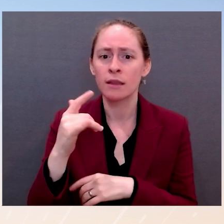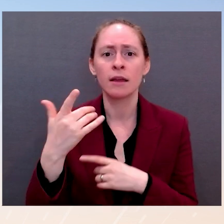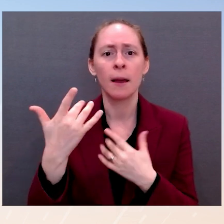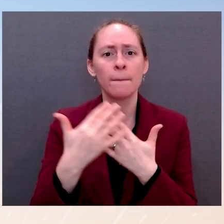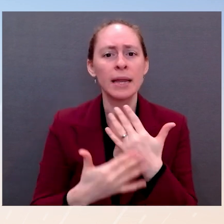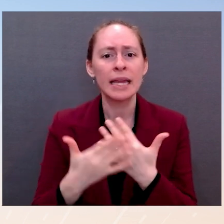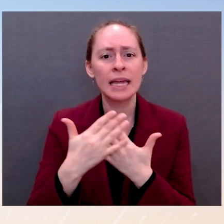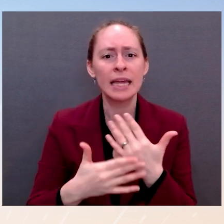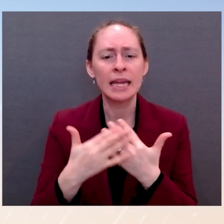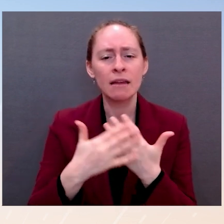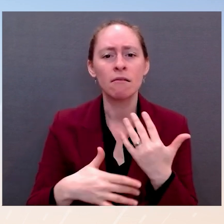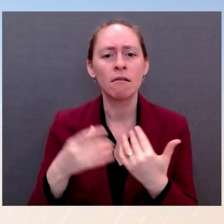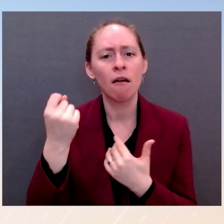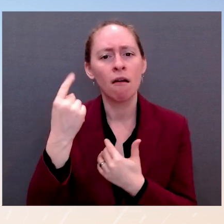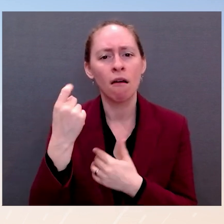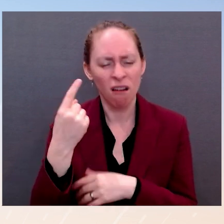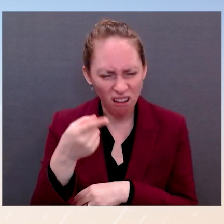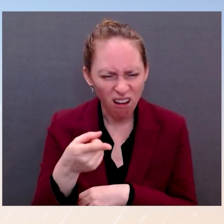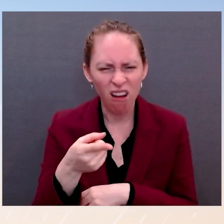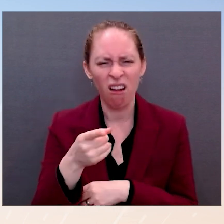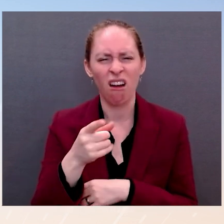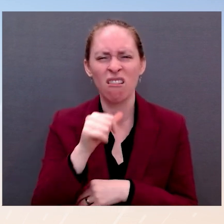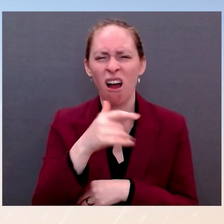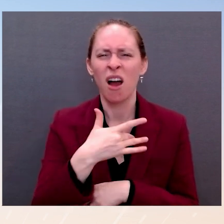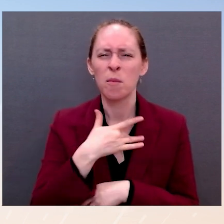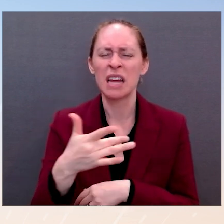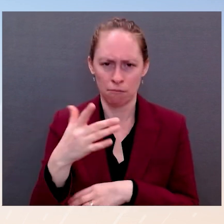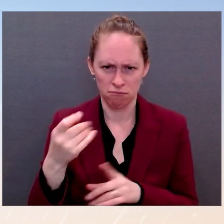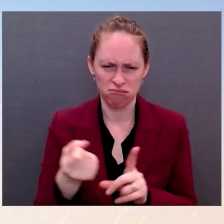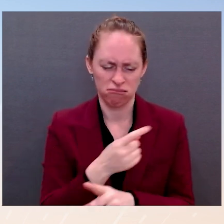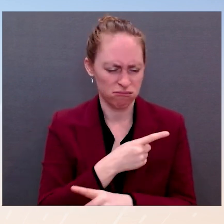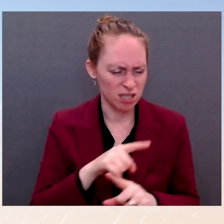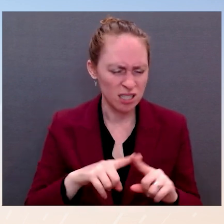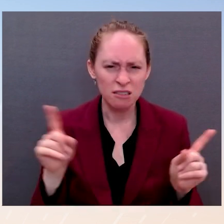is bleeding abnormal bleeding. And that can be bleeding